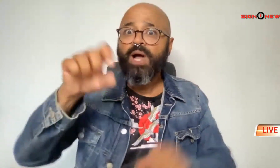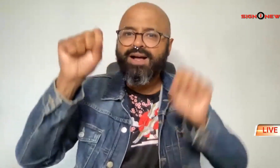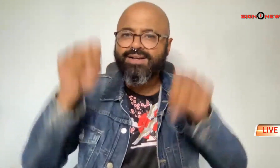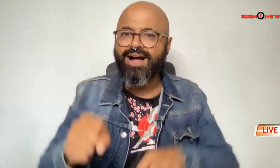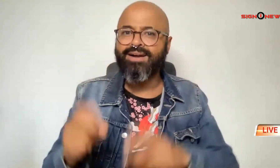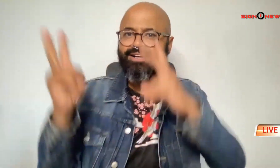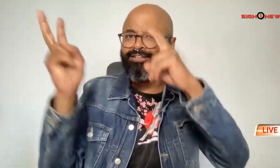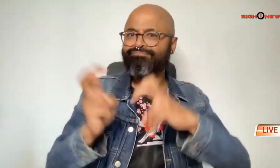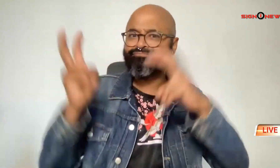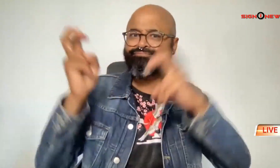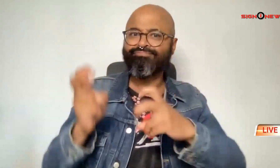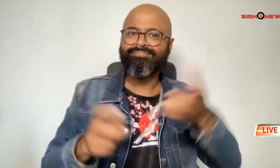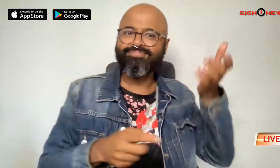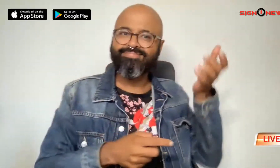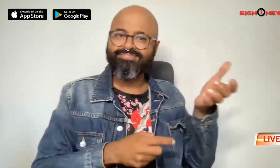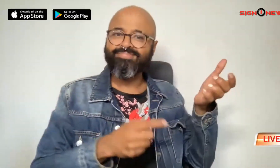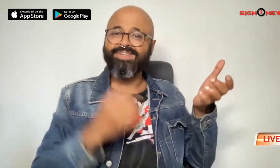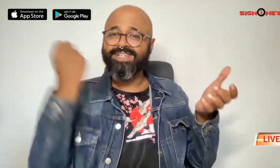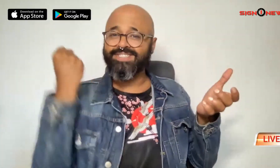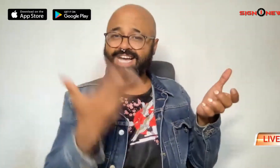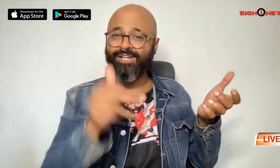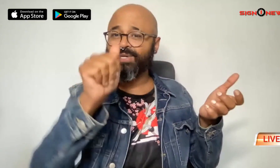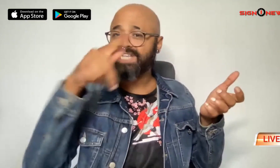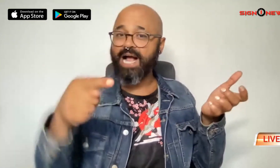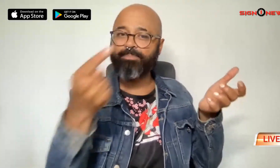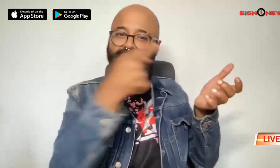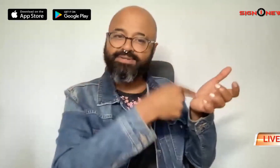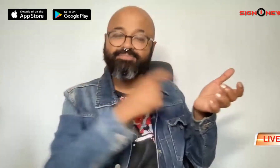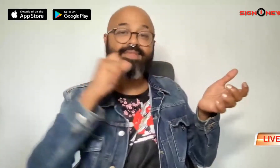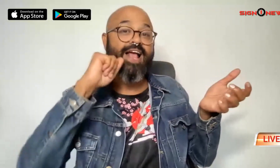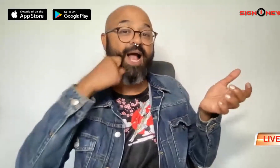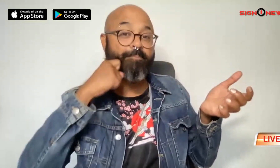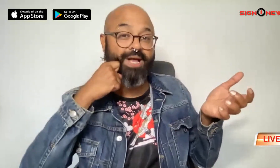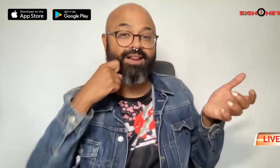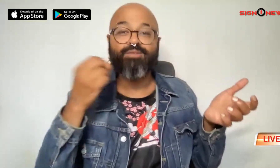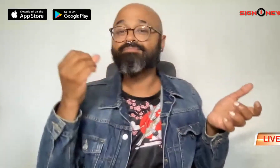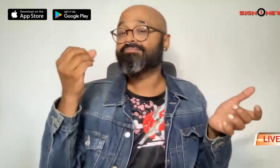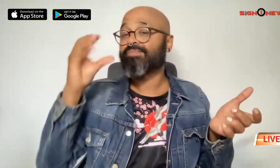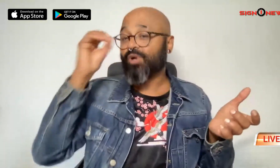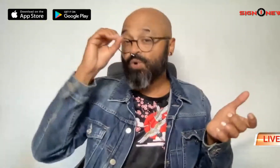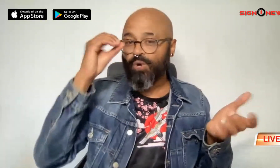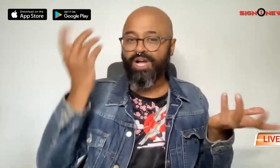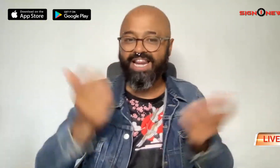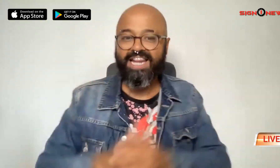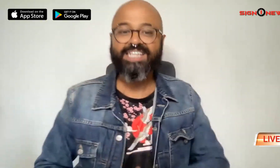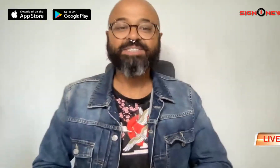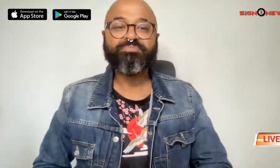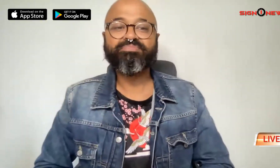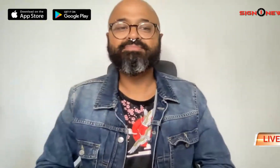download the Sign1News app by heading to the app store or Google play store on your smart